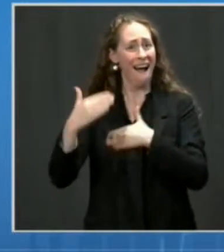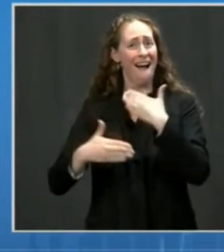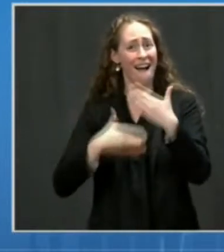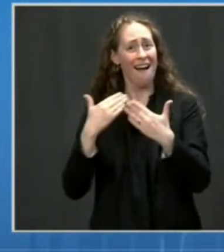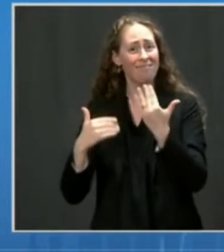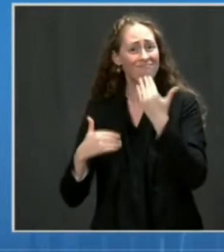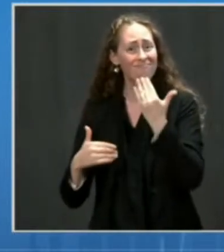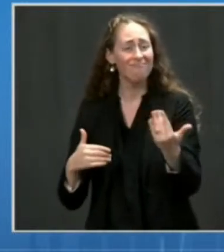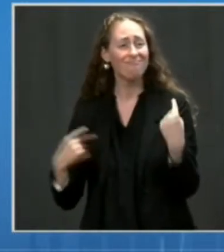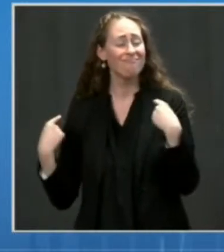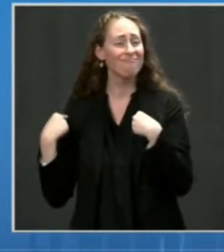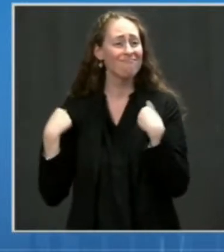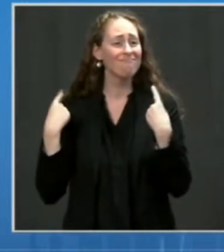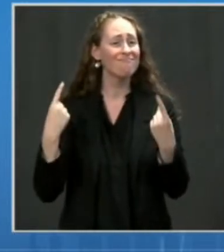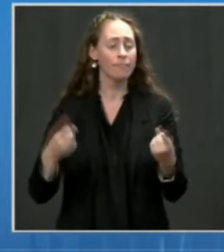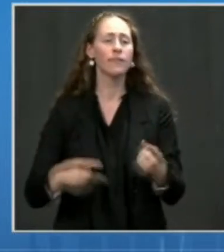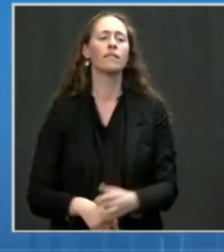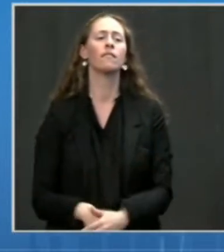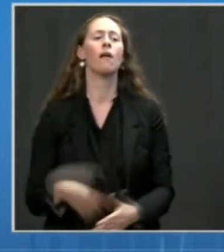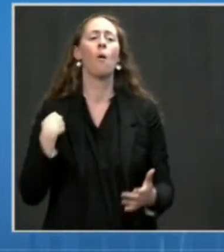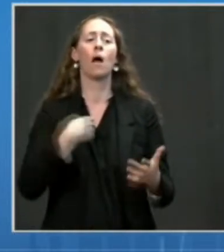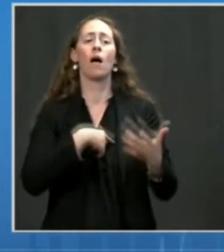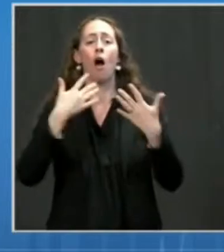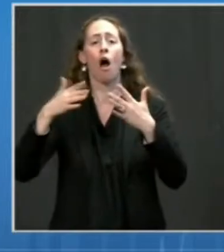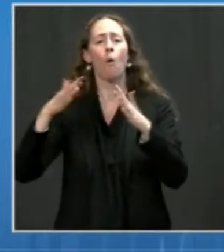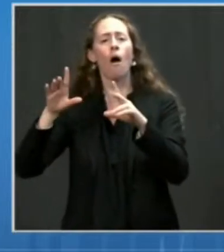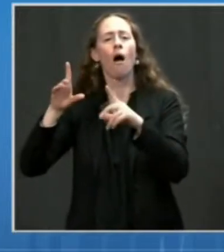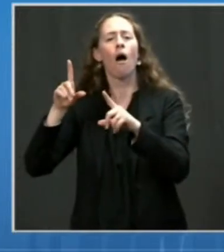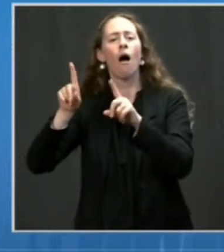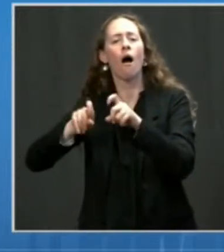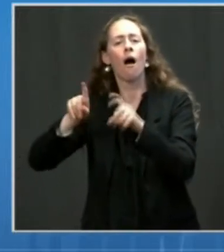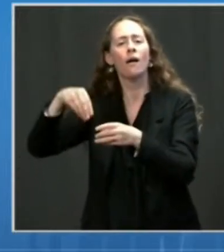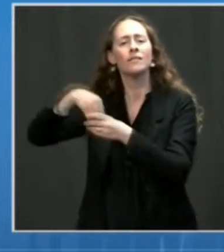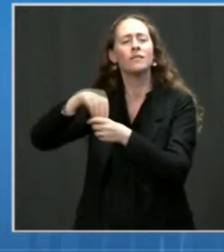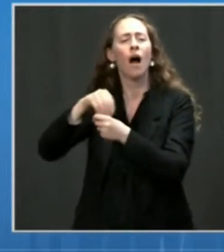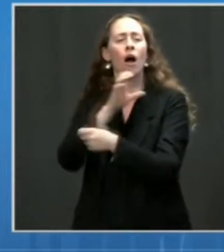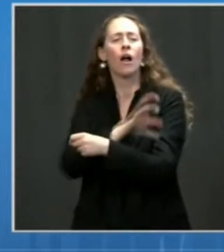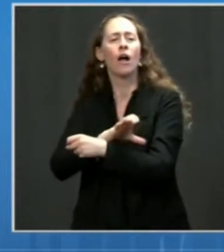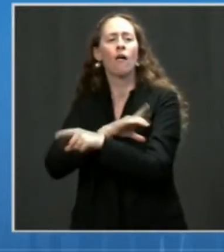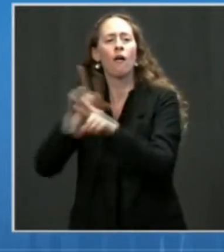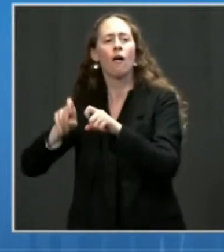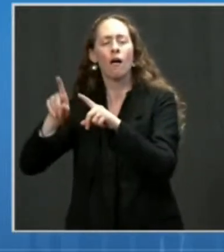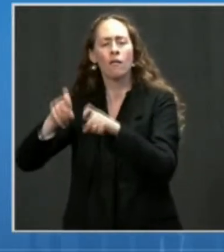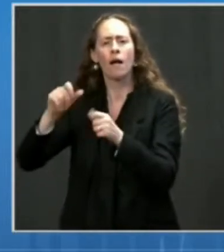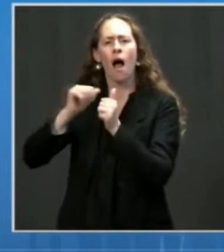LIVES WITH OUR GUIDANCE, AND THEY'RE WORKING TO DO SO, AND